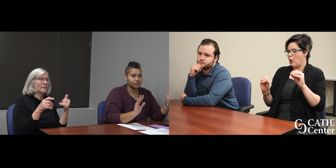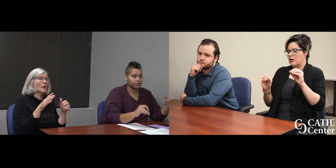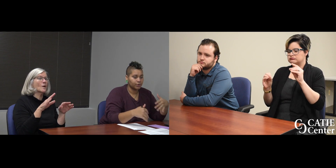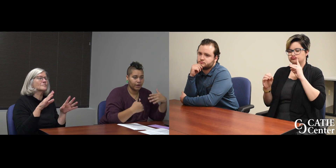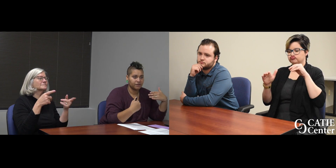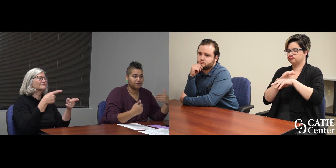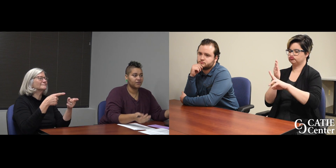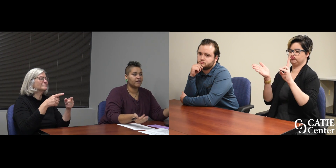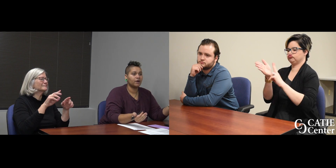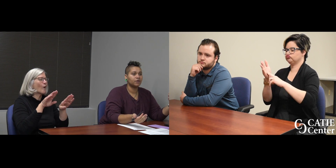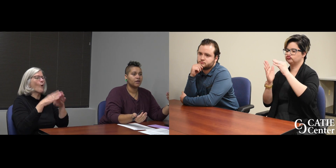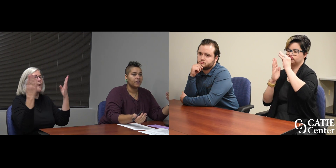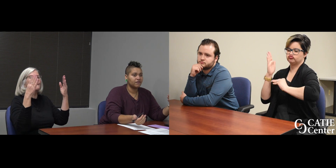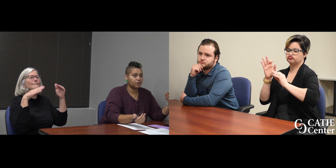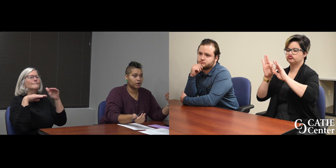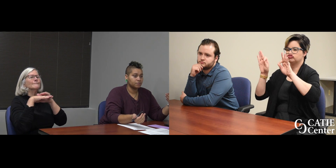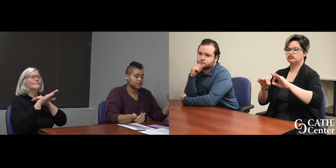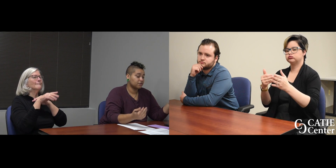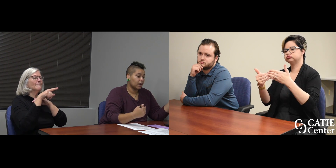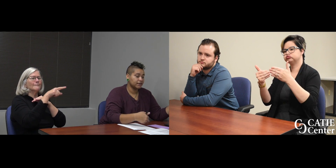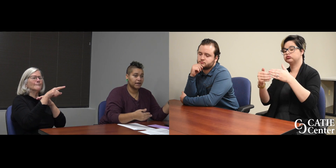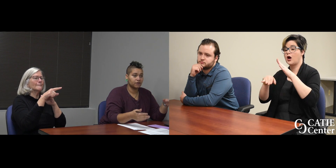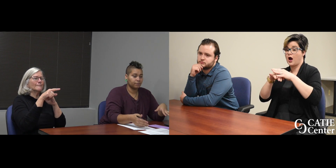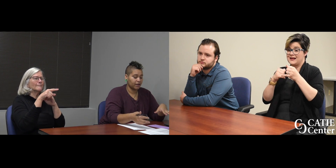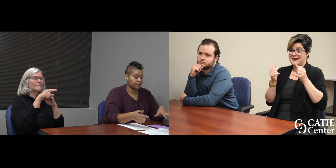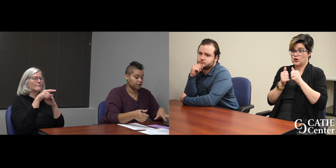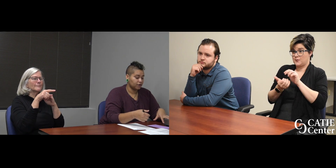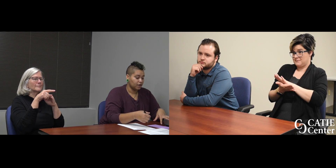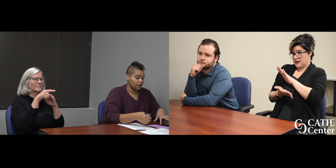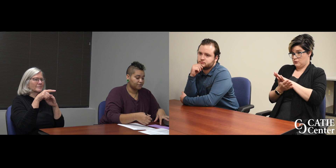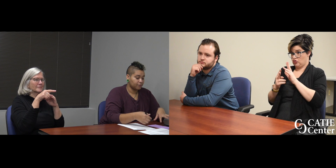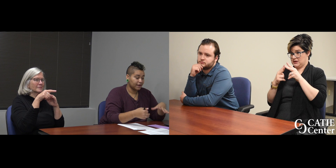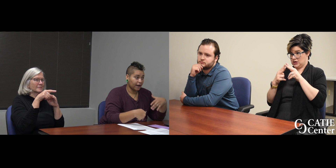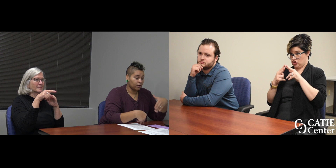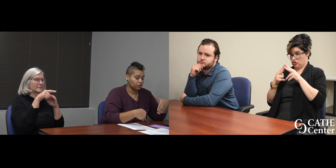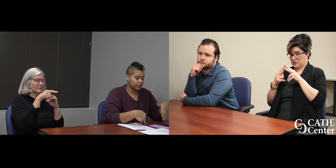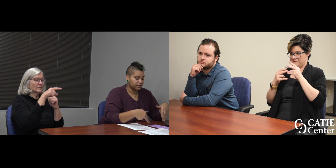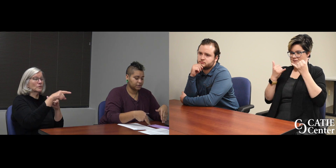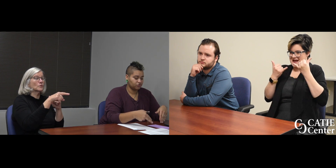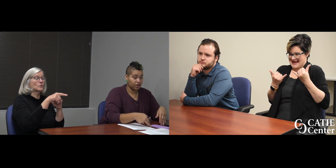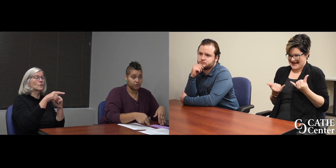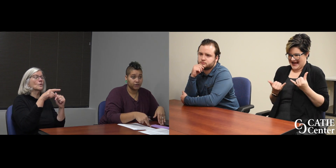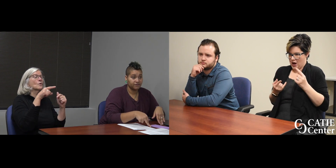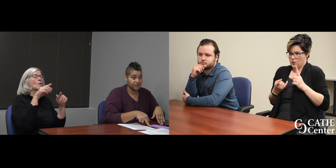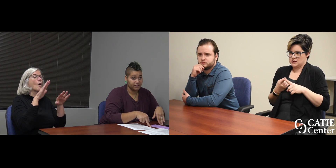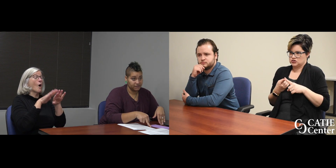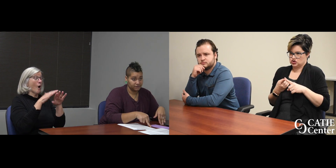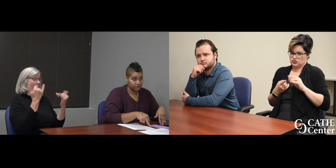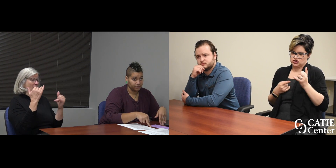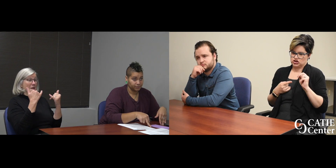You can go ahead and fill out the forms either online or on paper from now until January 15th.